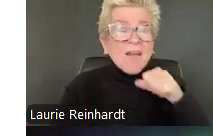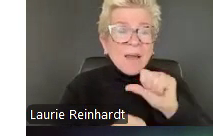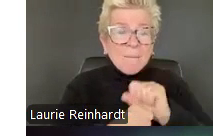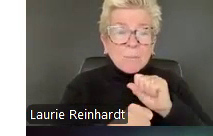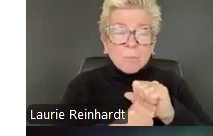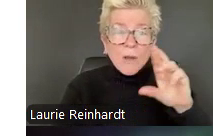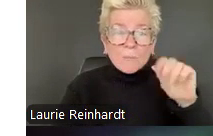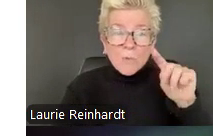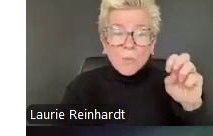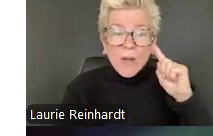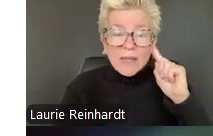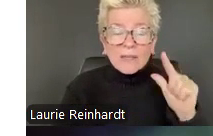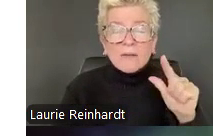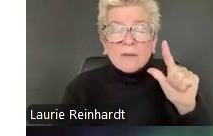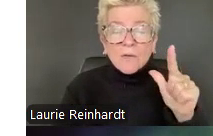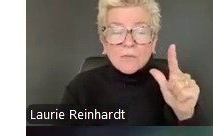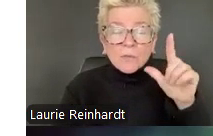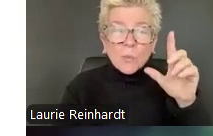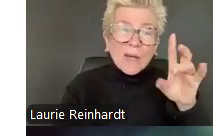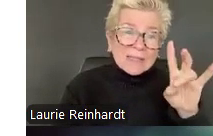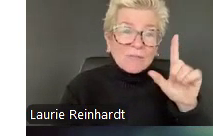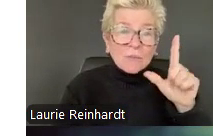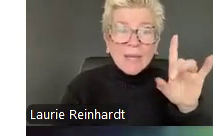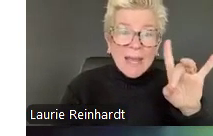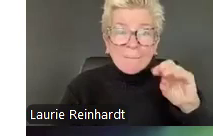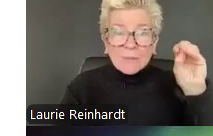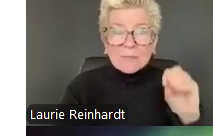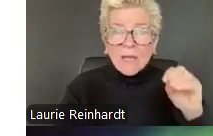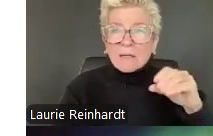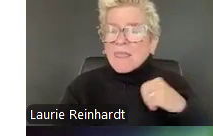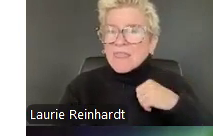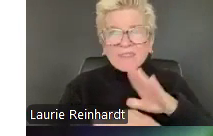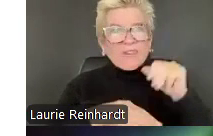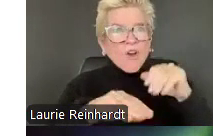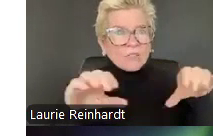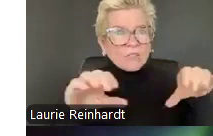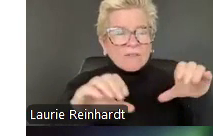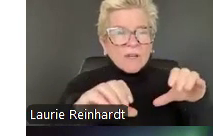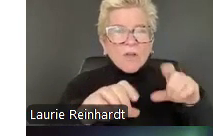really our call to action. All students - the goal of a high school diploma is for all